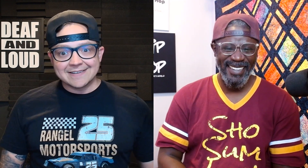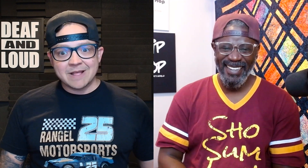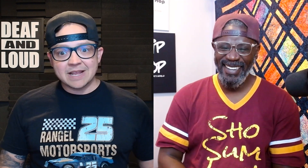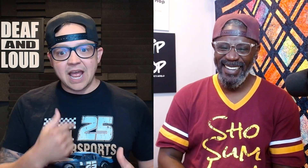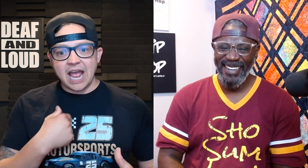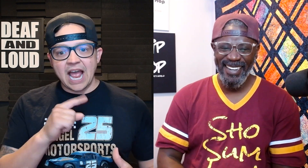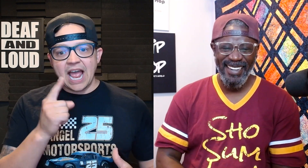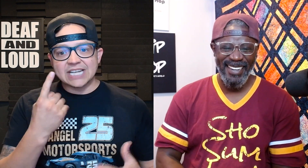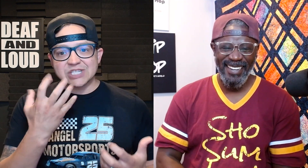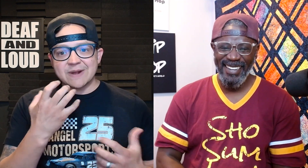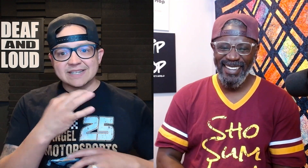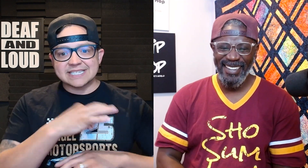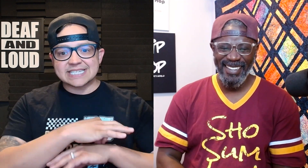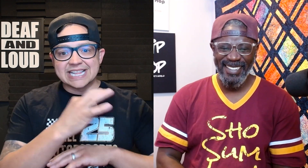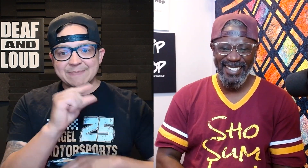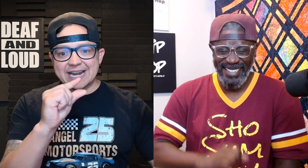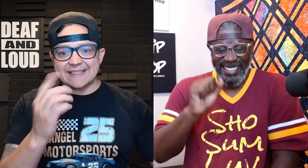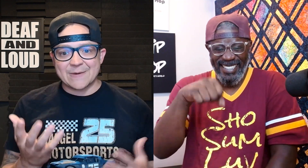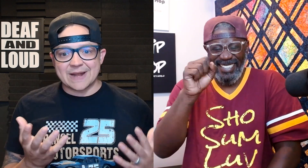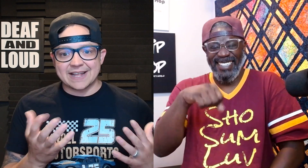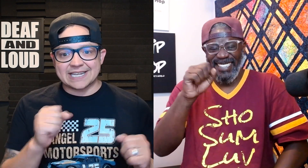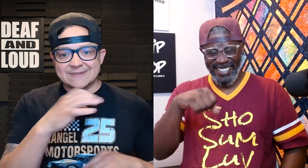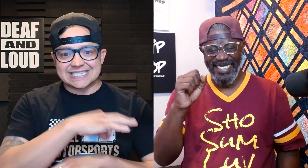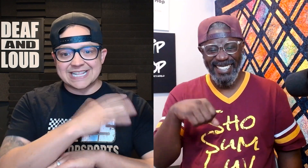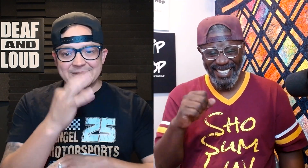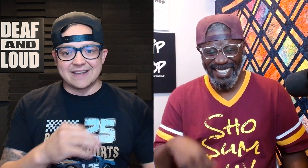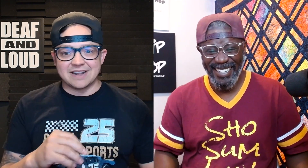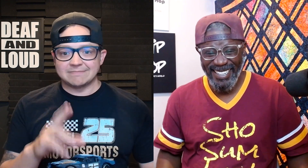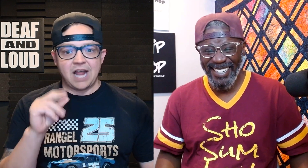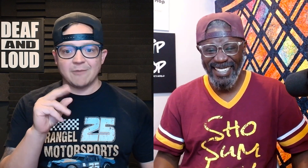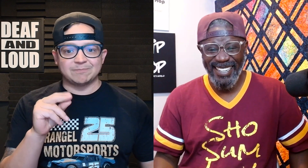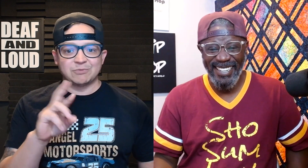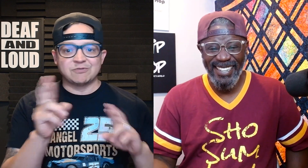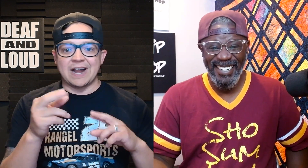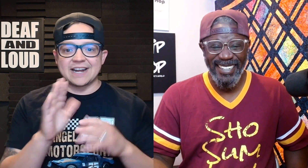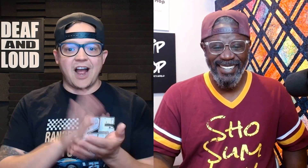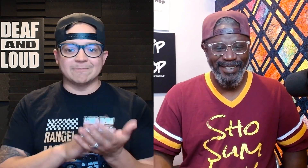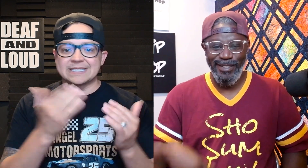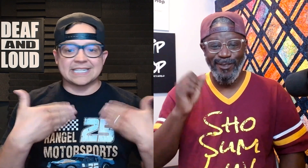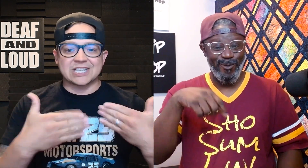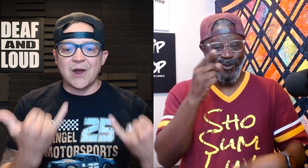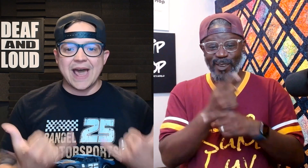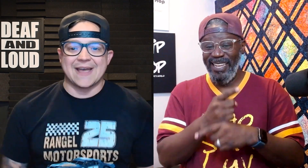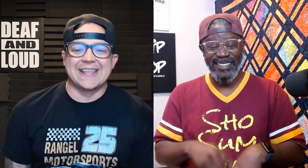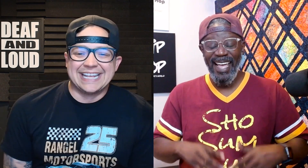I'm like, "I just wanna sleep in a little bit, can we?" They're like, "Nope, ready to go. Let's go now!"